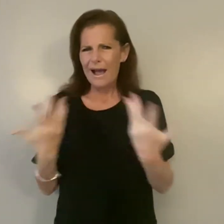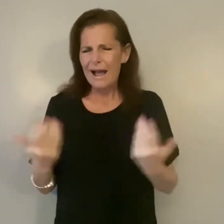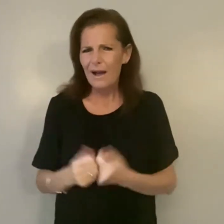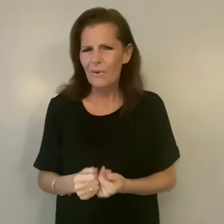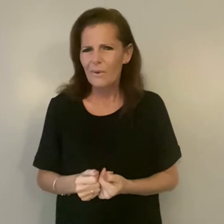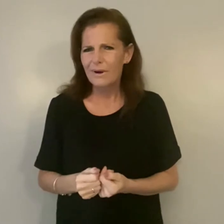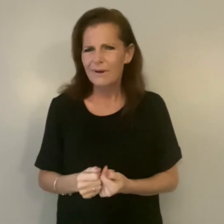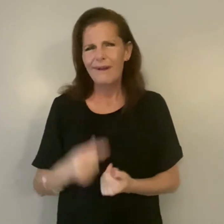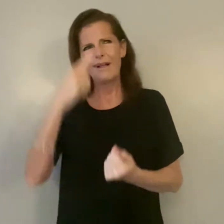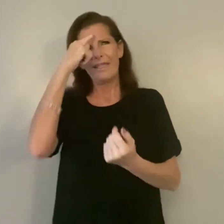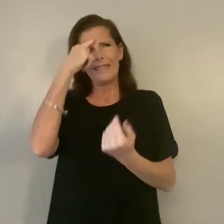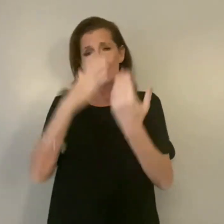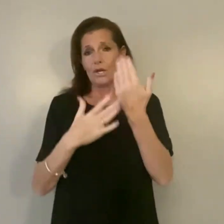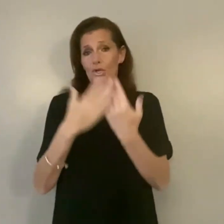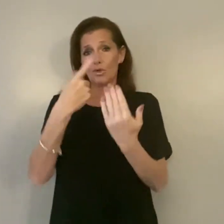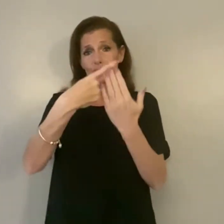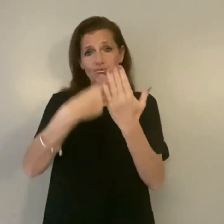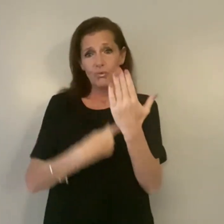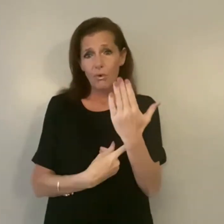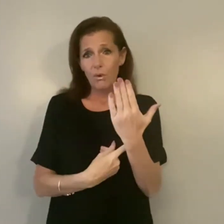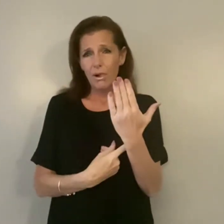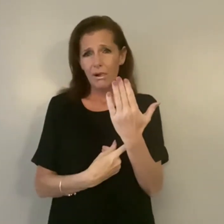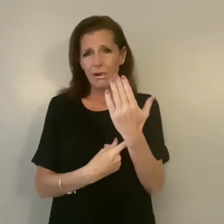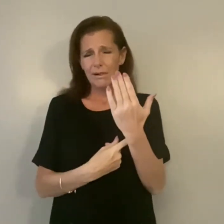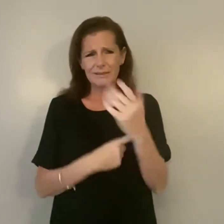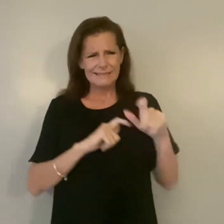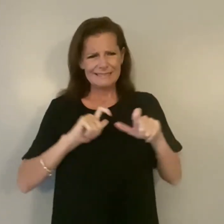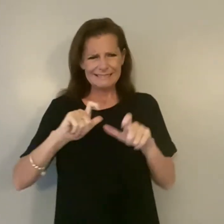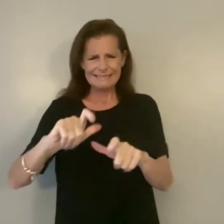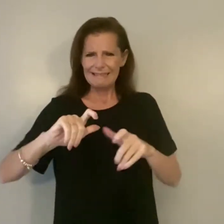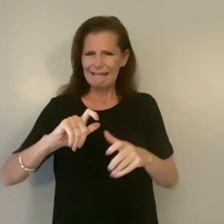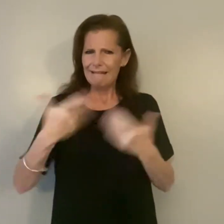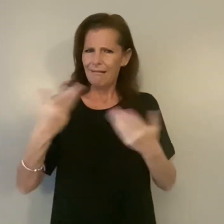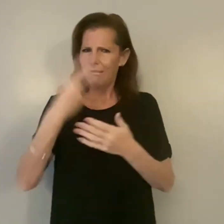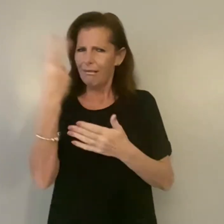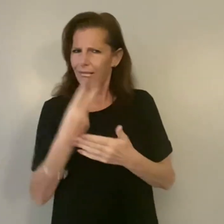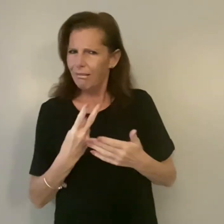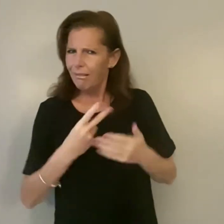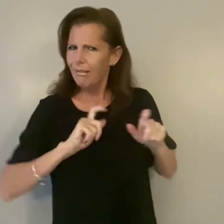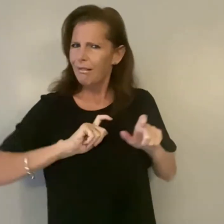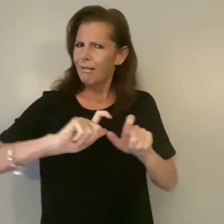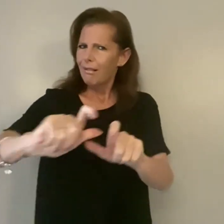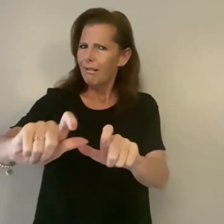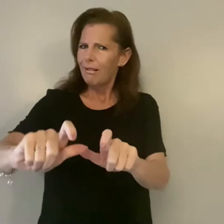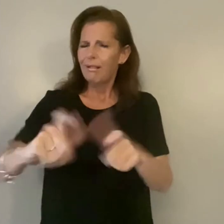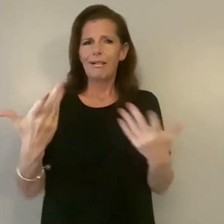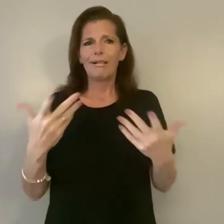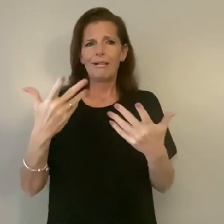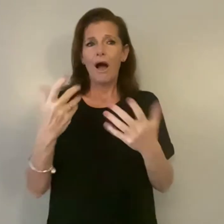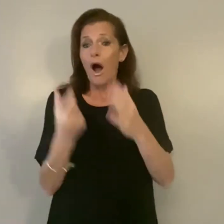We talk about working within the new restrictions, where the opportunities are, how to rip up the rule book